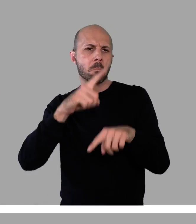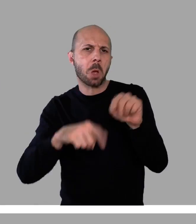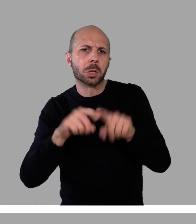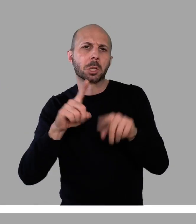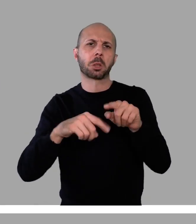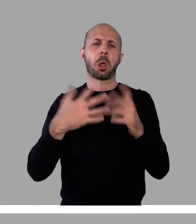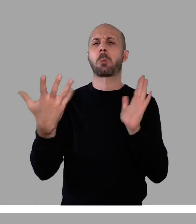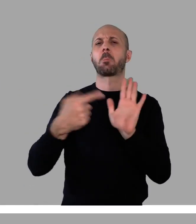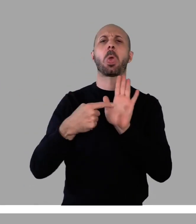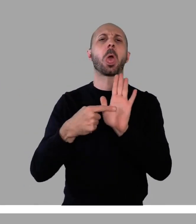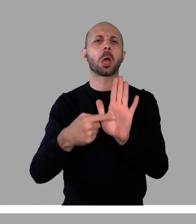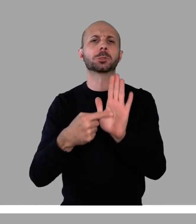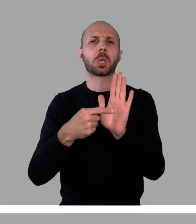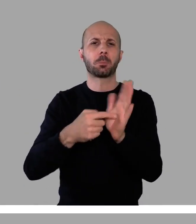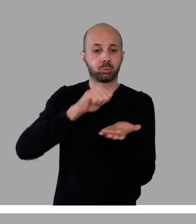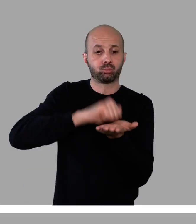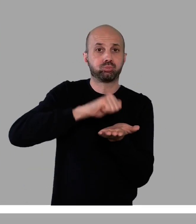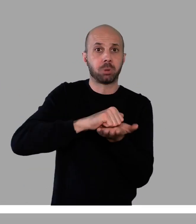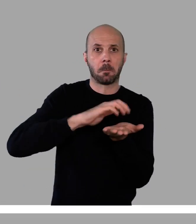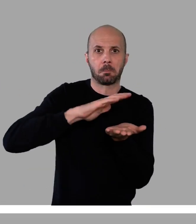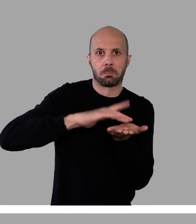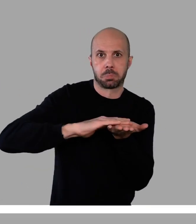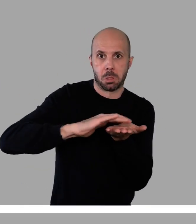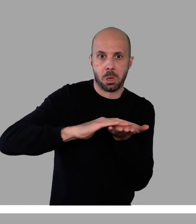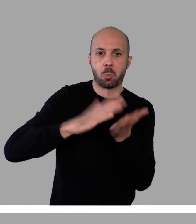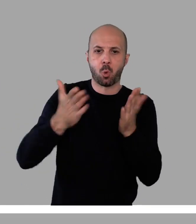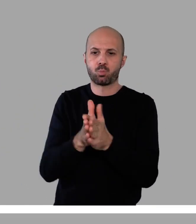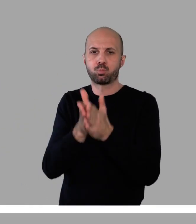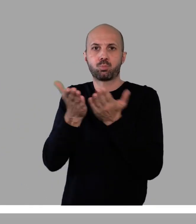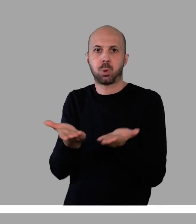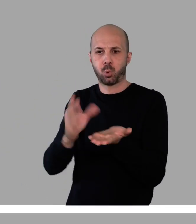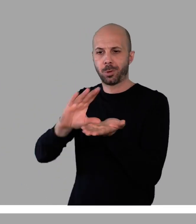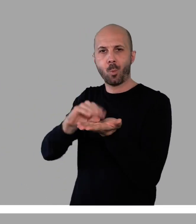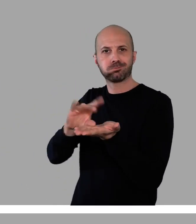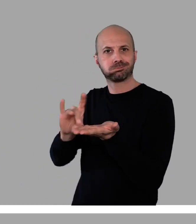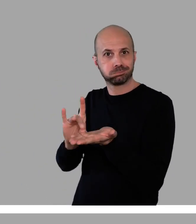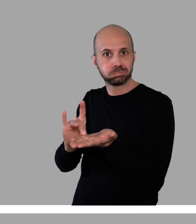such as transcriptions in Braille or tactile books